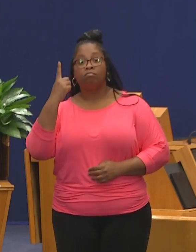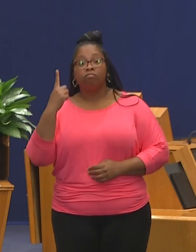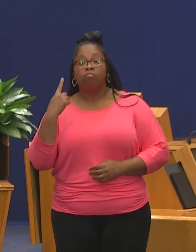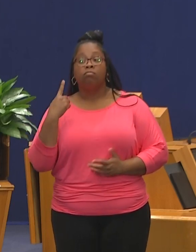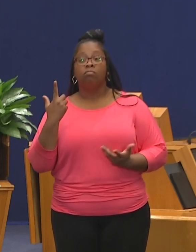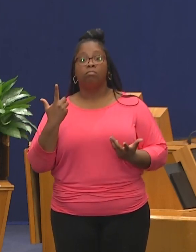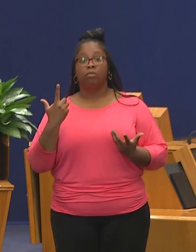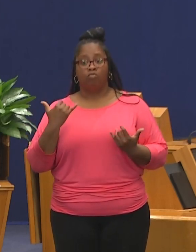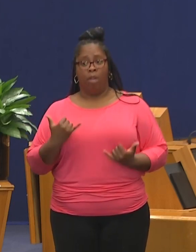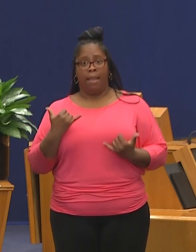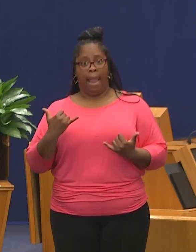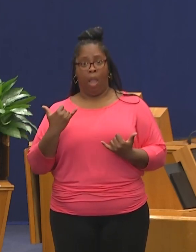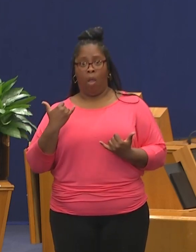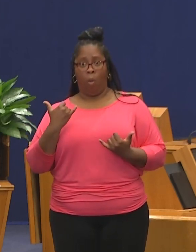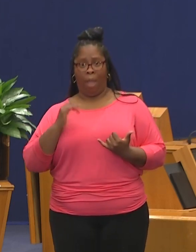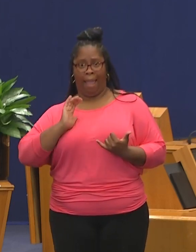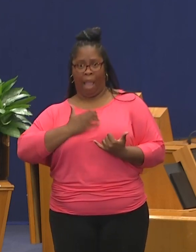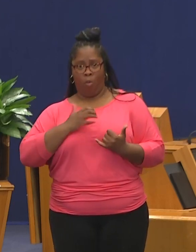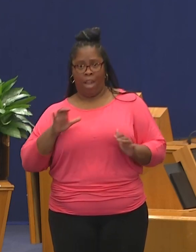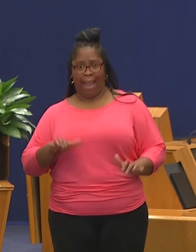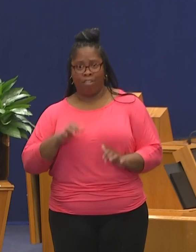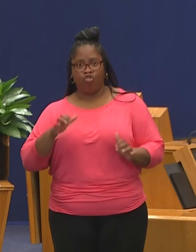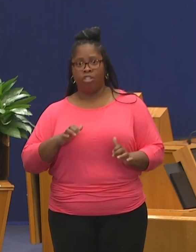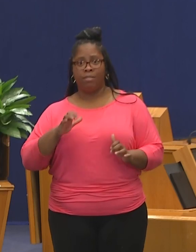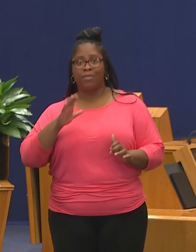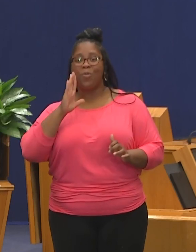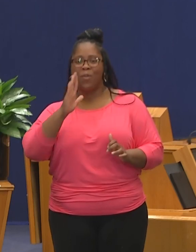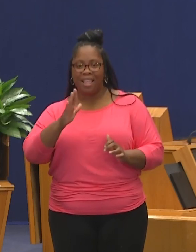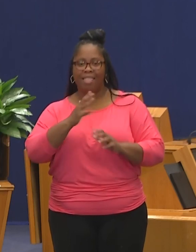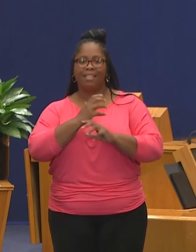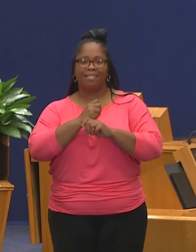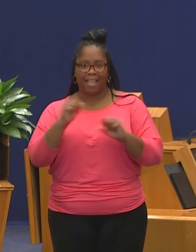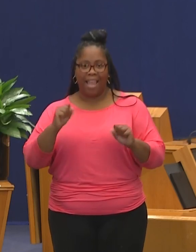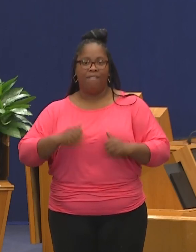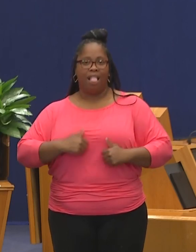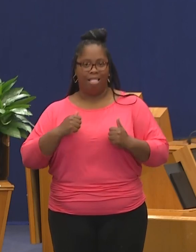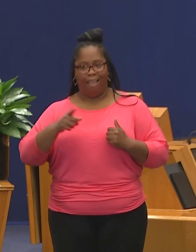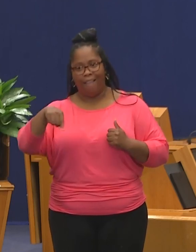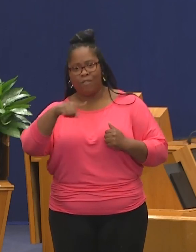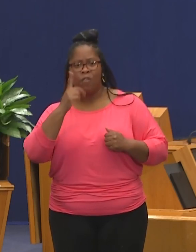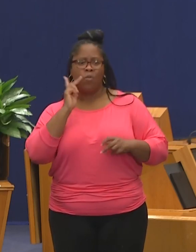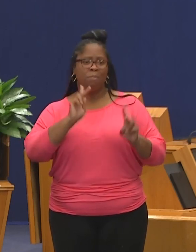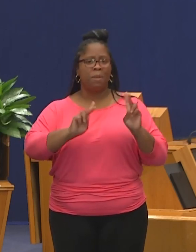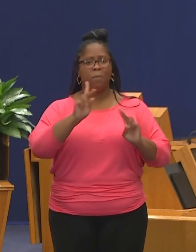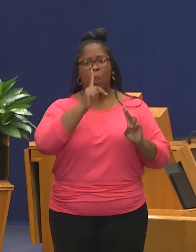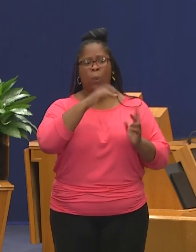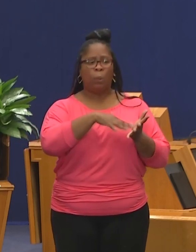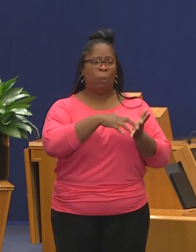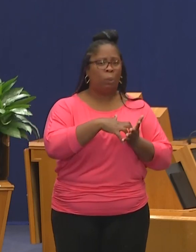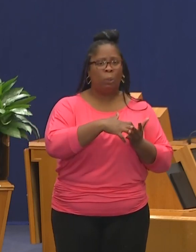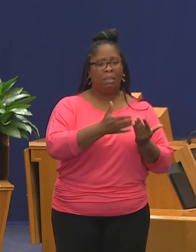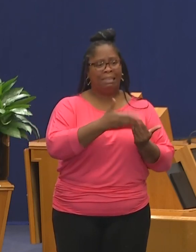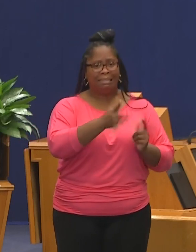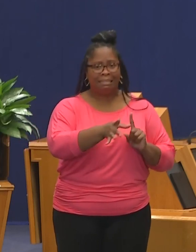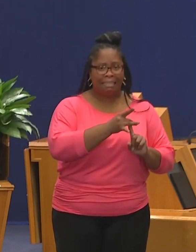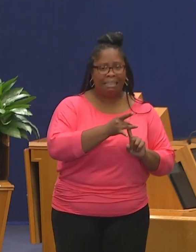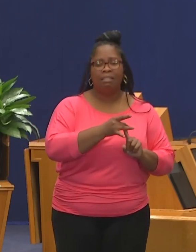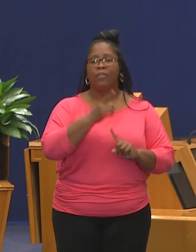PLEASE KNOW THAT WHAT WE'RE DOING RIGHT NOW BE IS SAVING LIVES. THE LIVES OF THOSE PEOPLE WHO